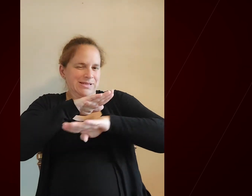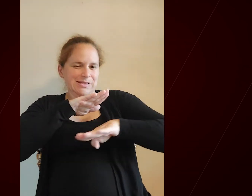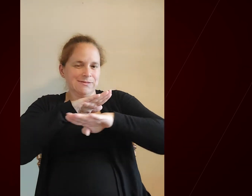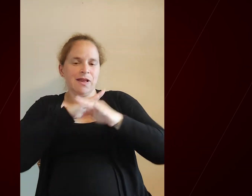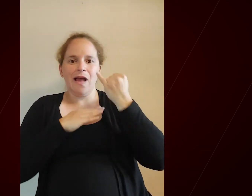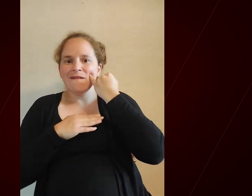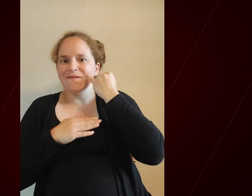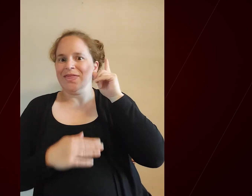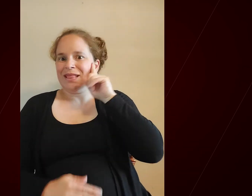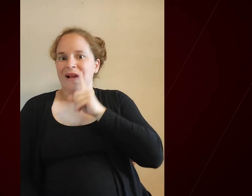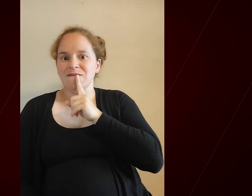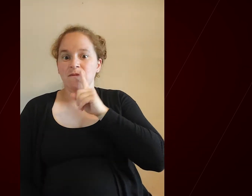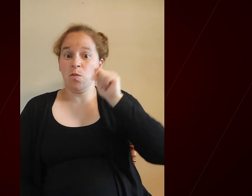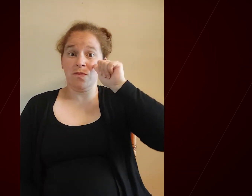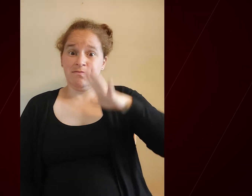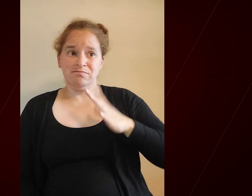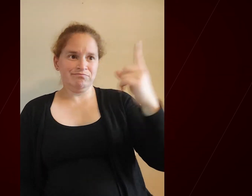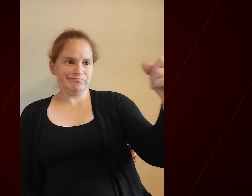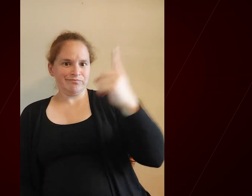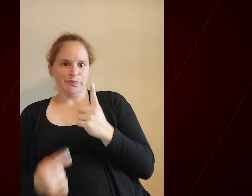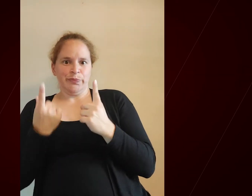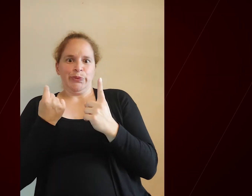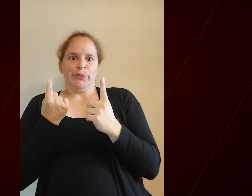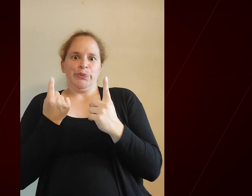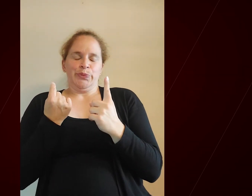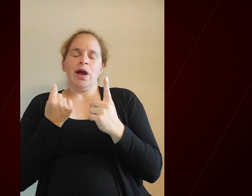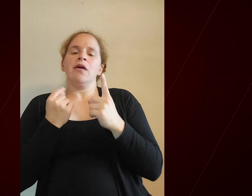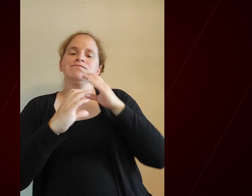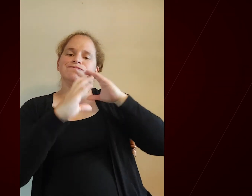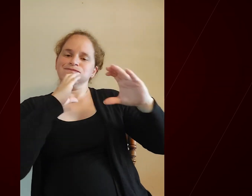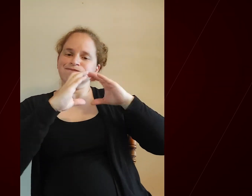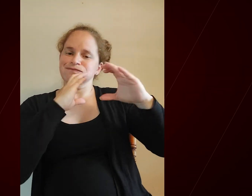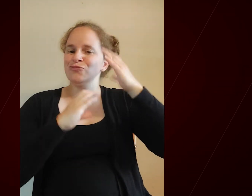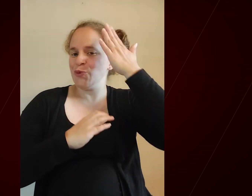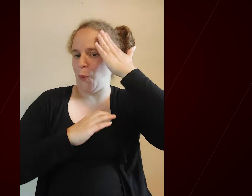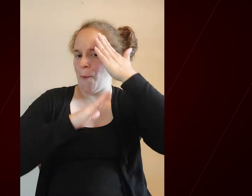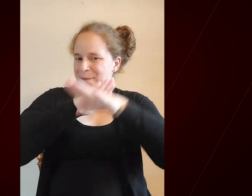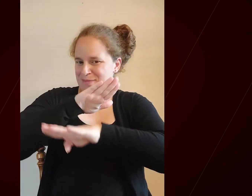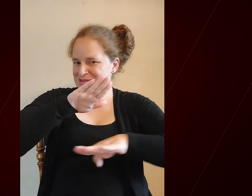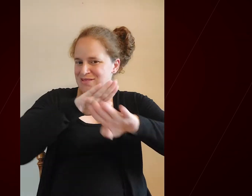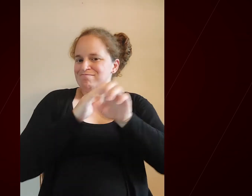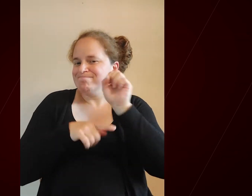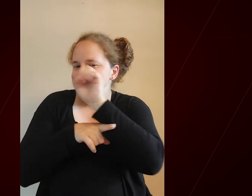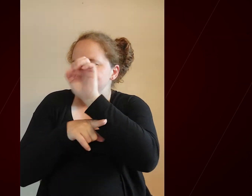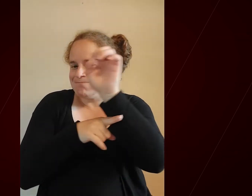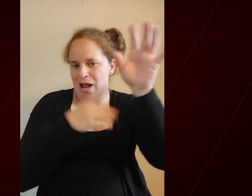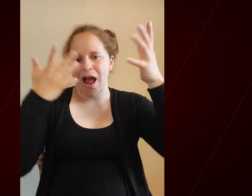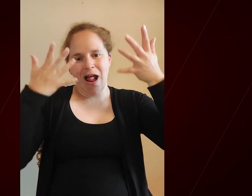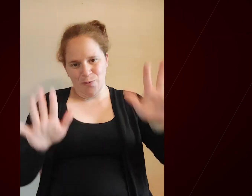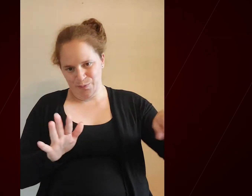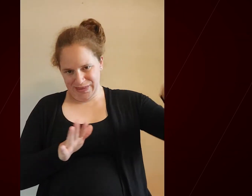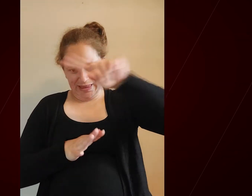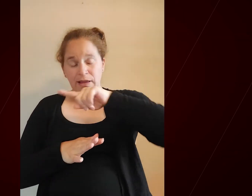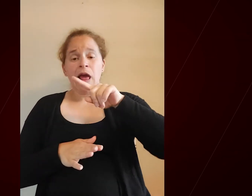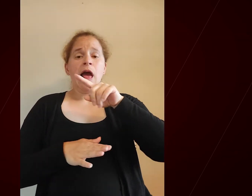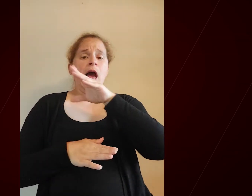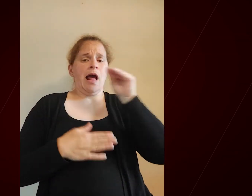with Deaf women - they know basic sign language, enough to be able to communicate minimally;